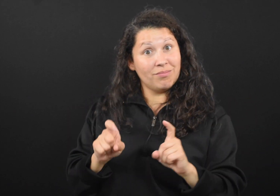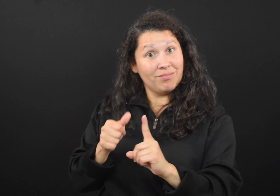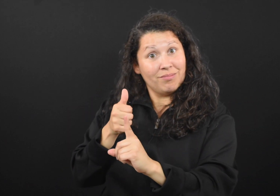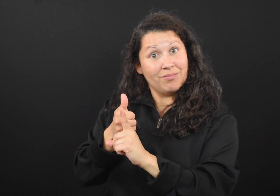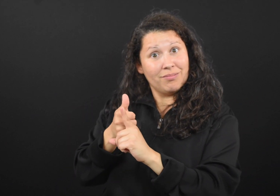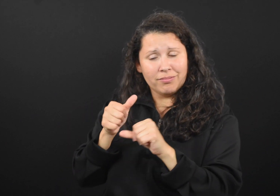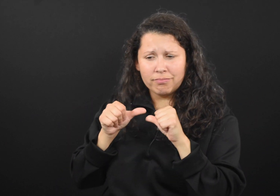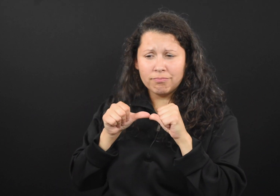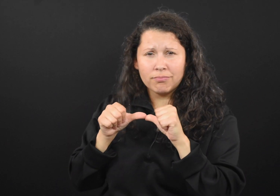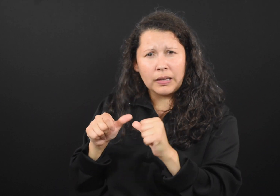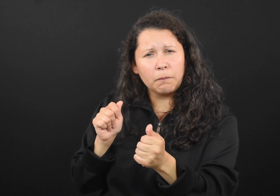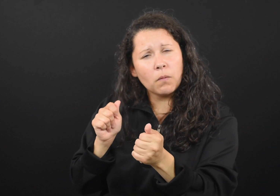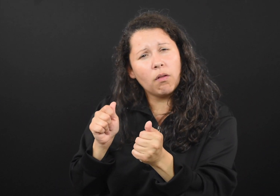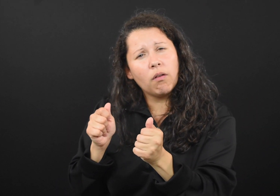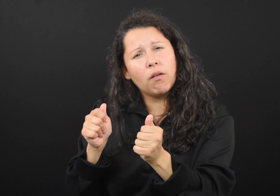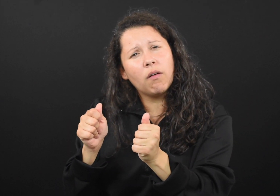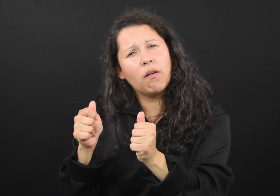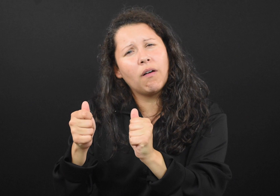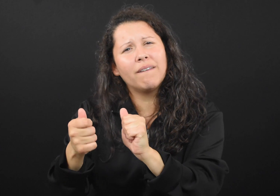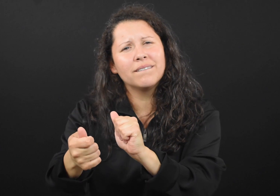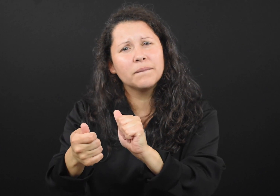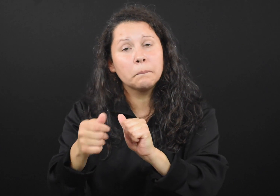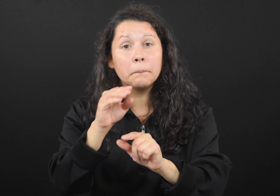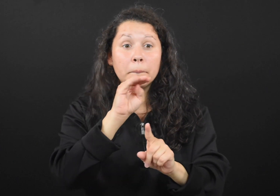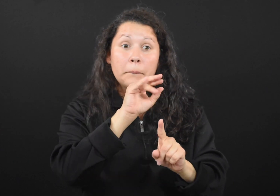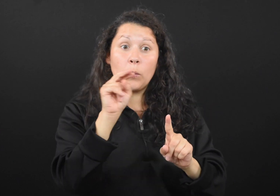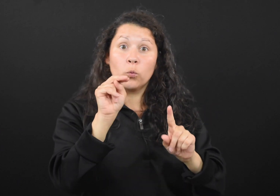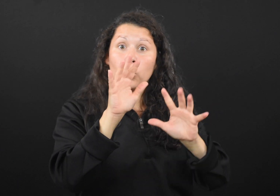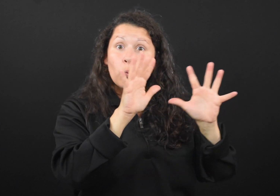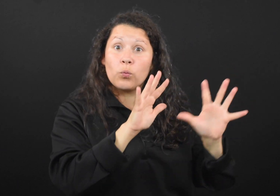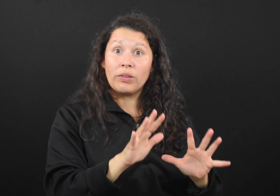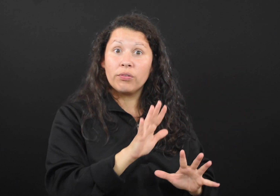As testing continues to evolve and the Minnesota winter sets in,